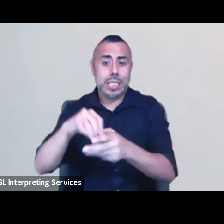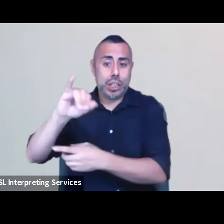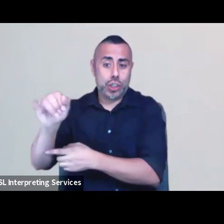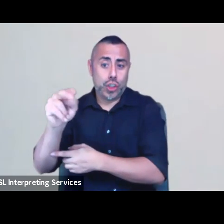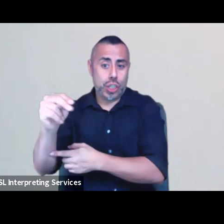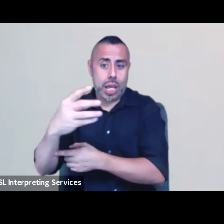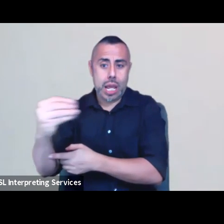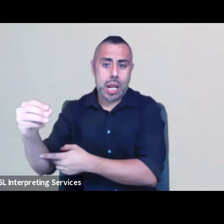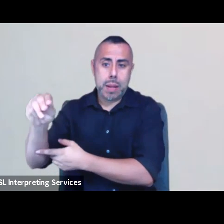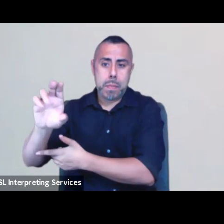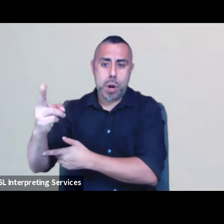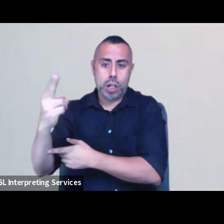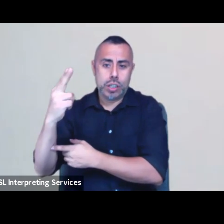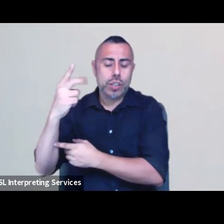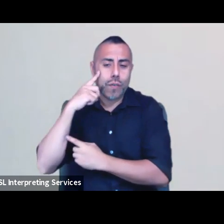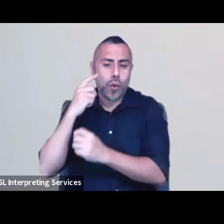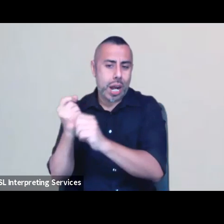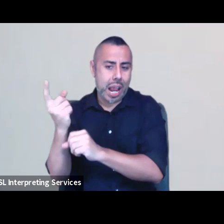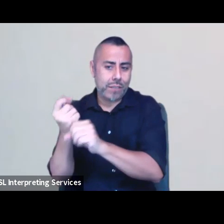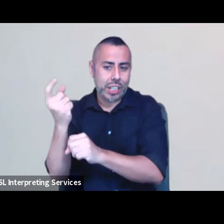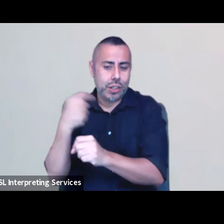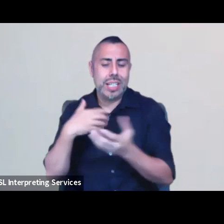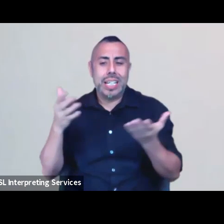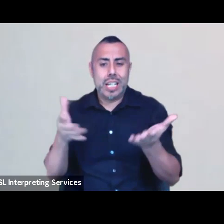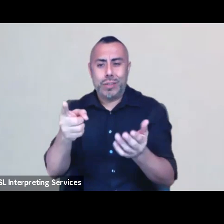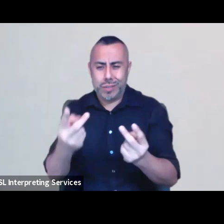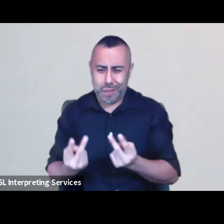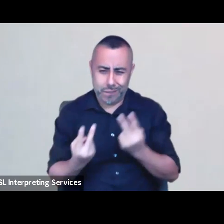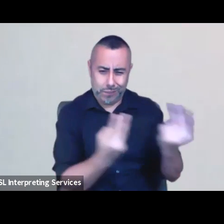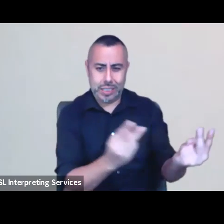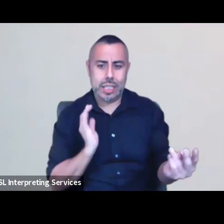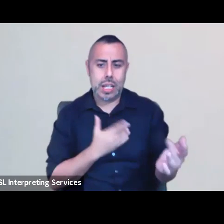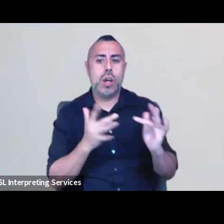and I encourage you to go to our website arts.gov to learn more.